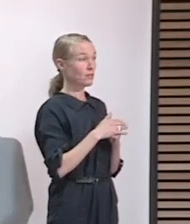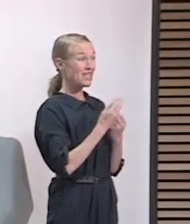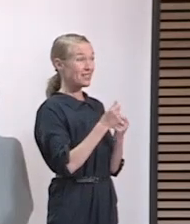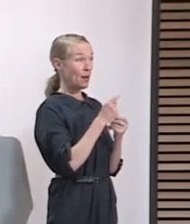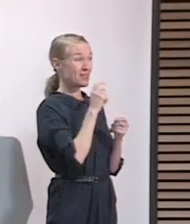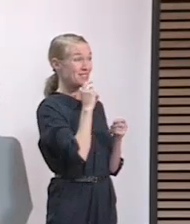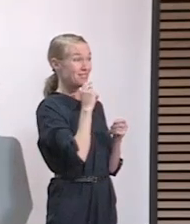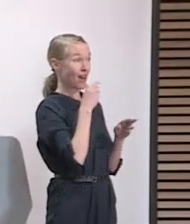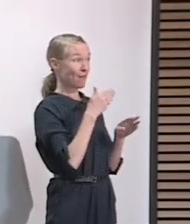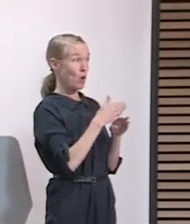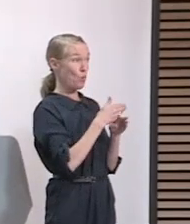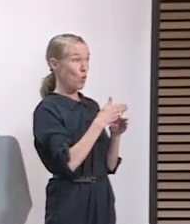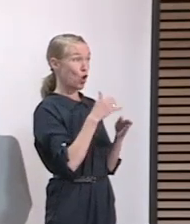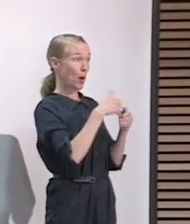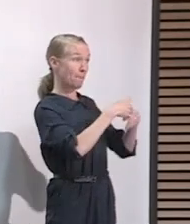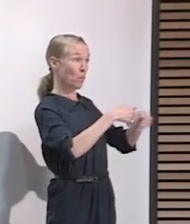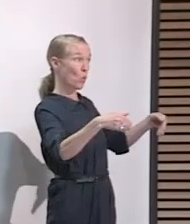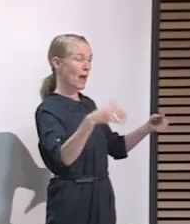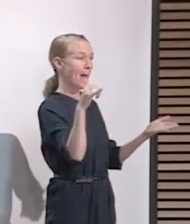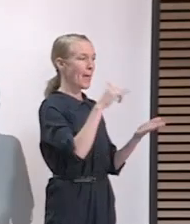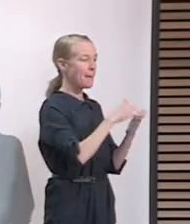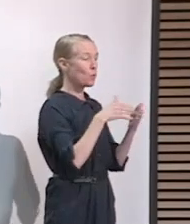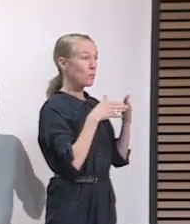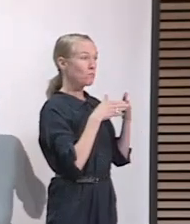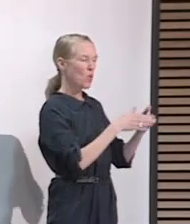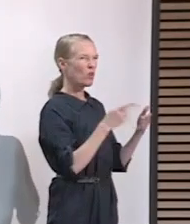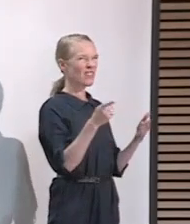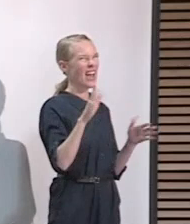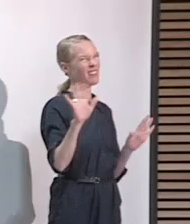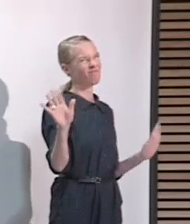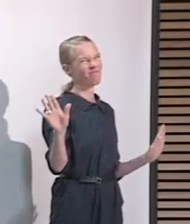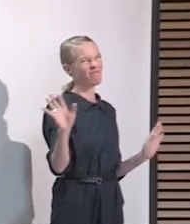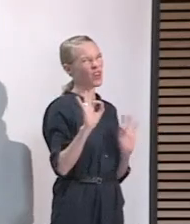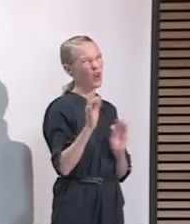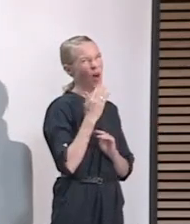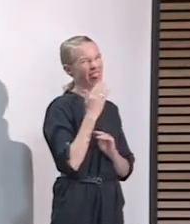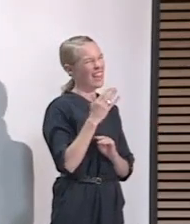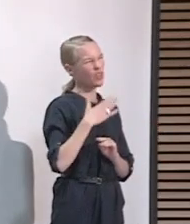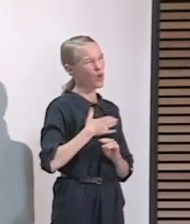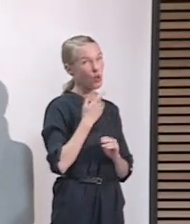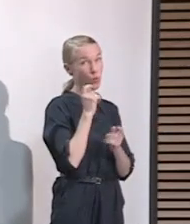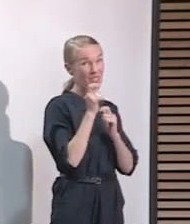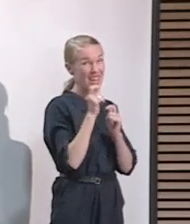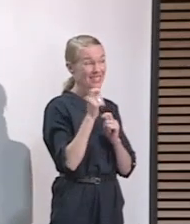to get the tests which is why the numbers been down. Is that